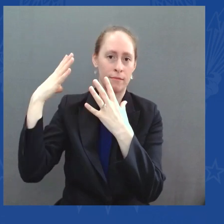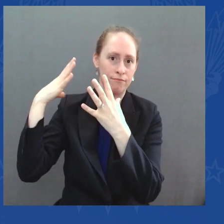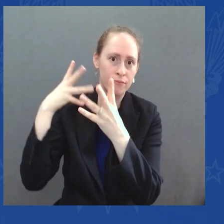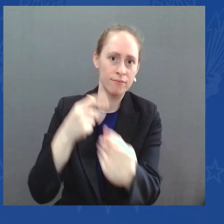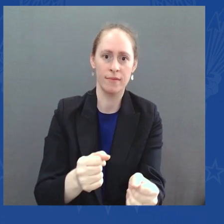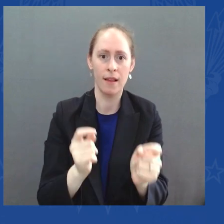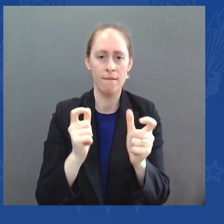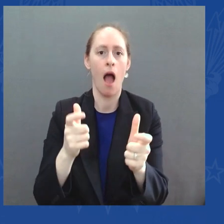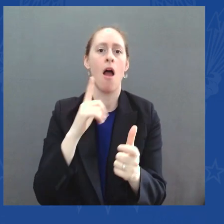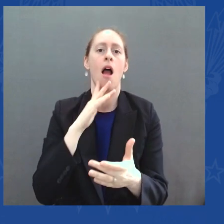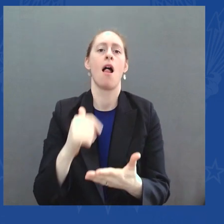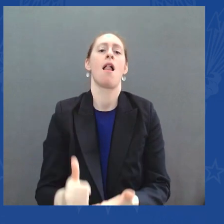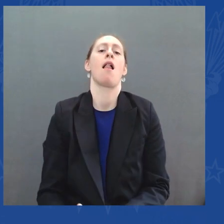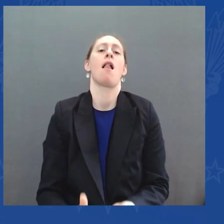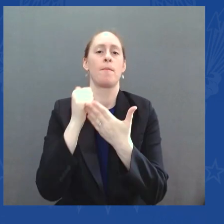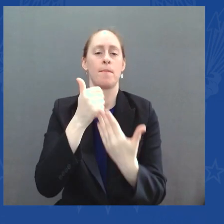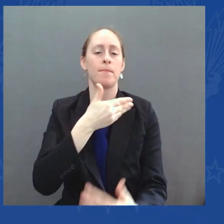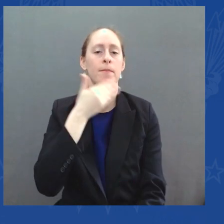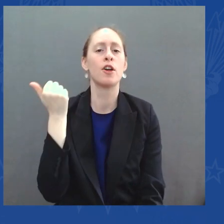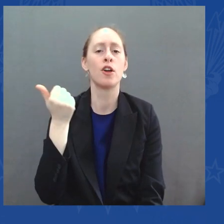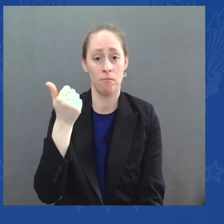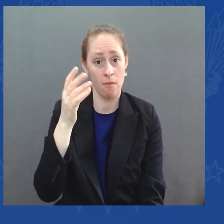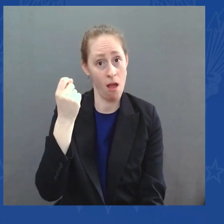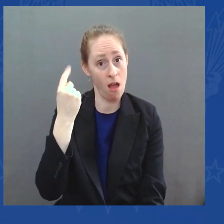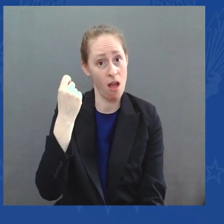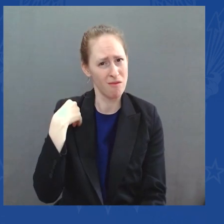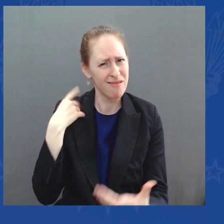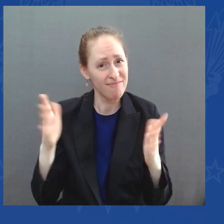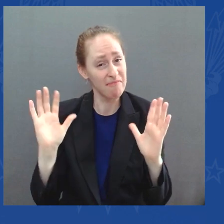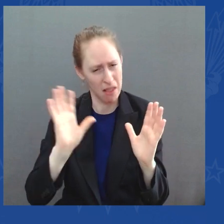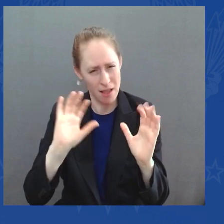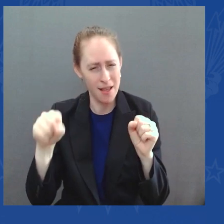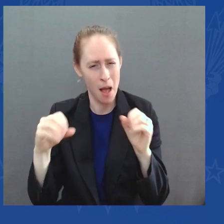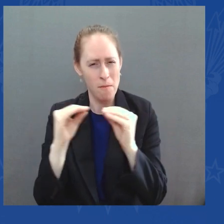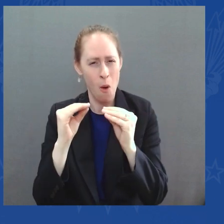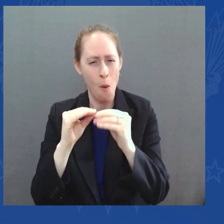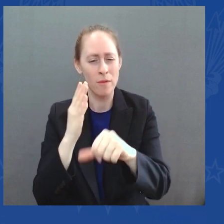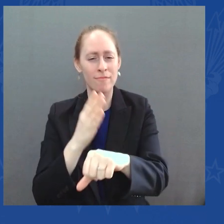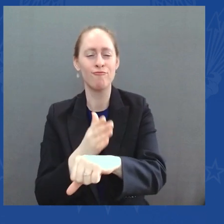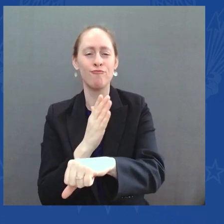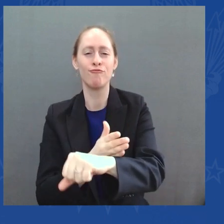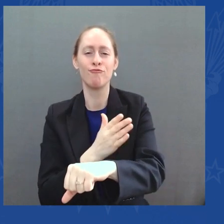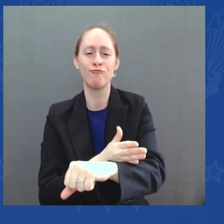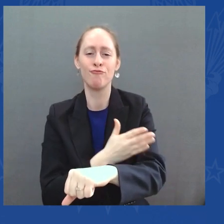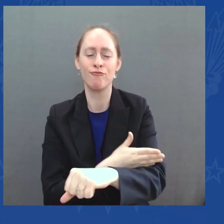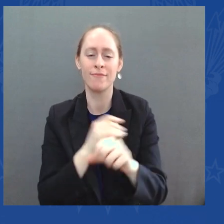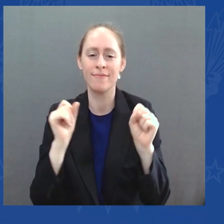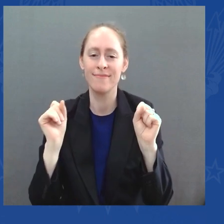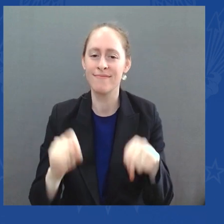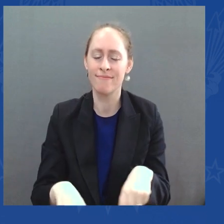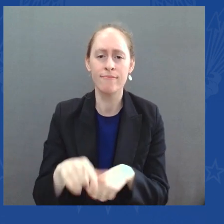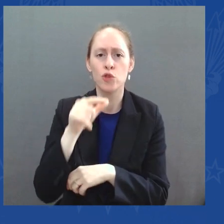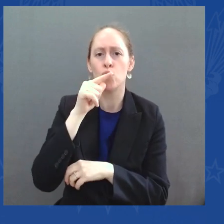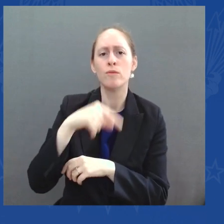who deliver for us every single day. And you're going to hear more about that shortly. But now it's my pleasure to hand it over to a good friend,